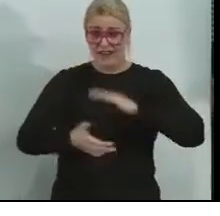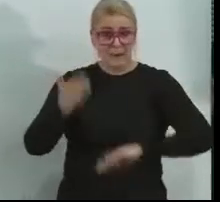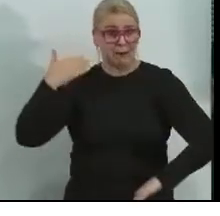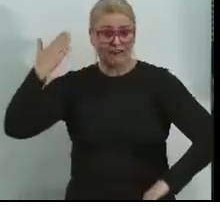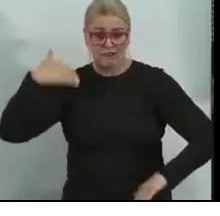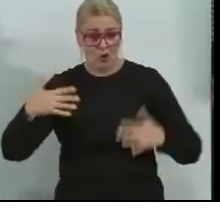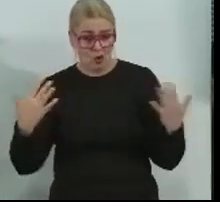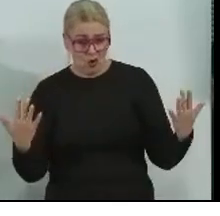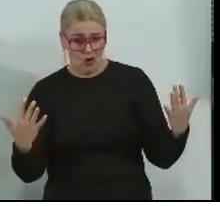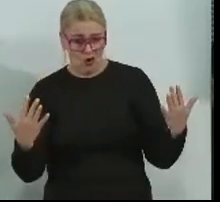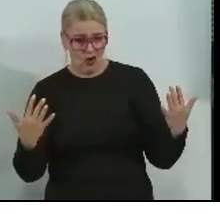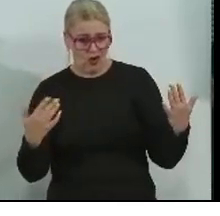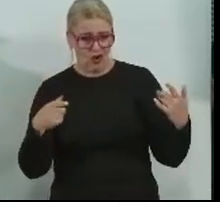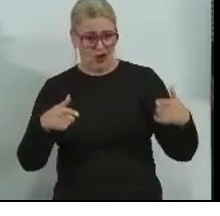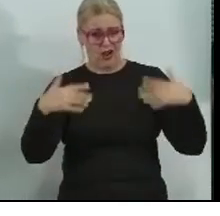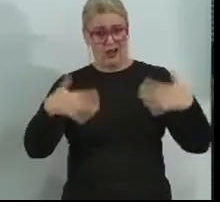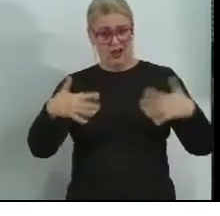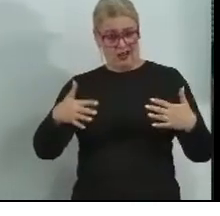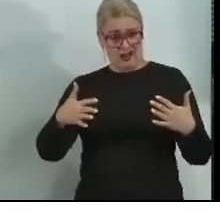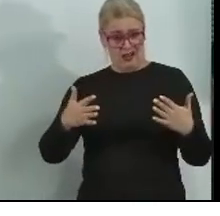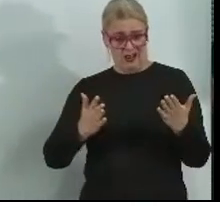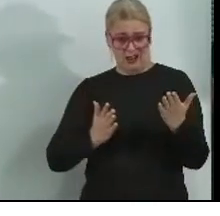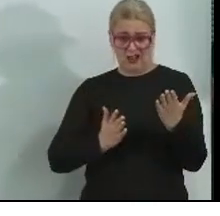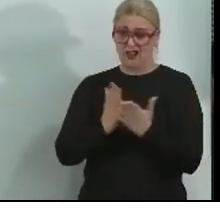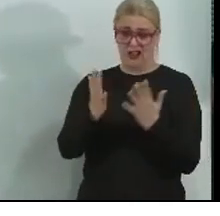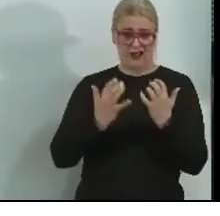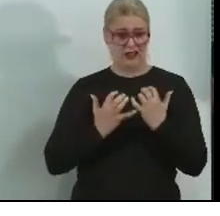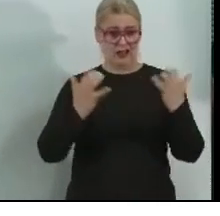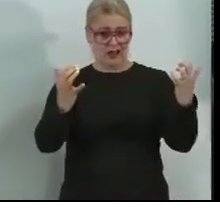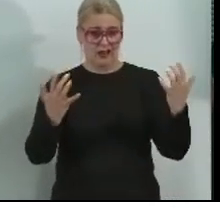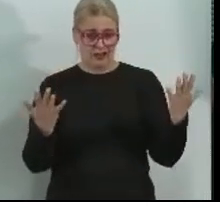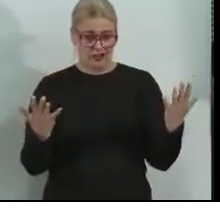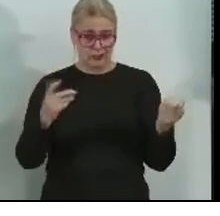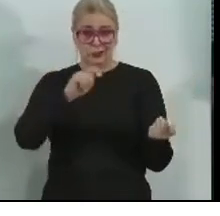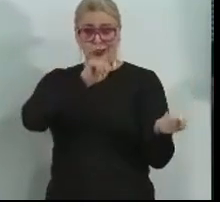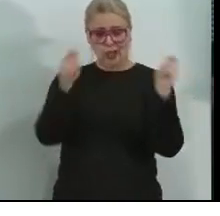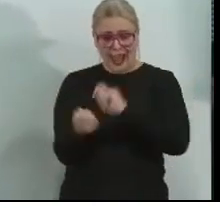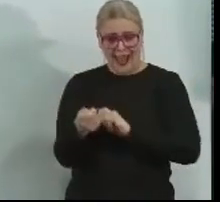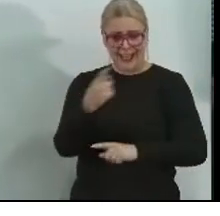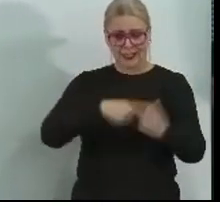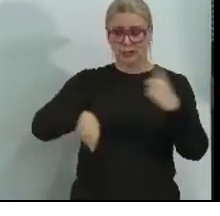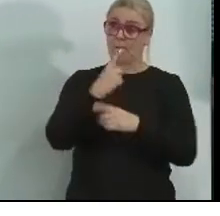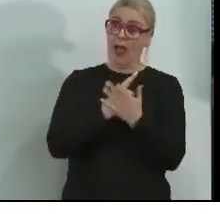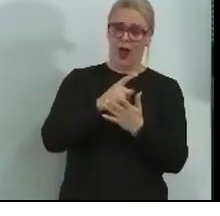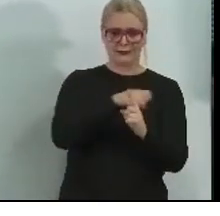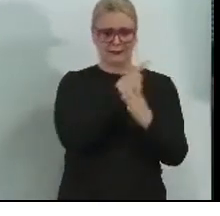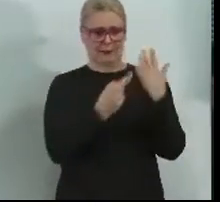you know, the Black Lives Matter movement that really challenged us all to think about our